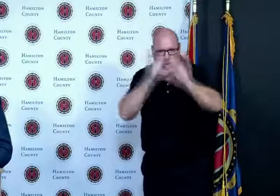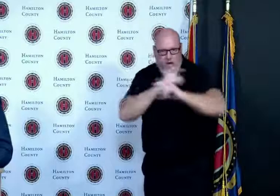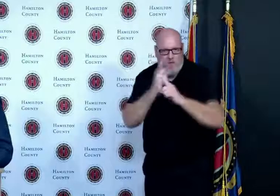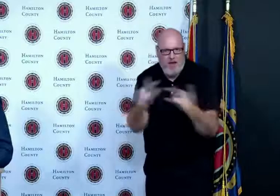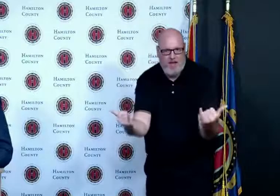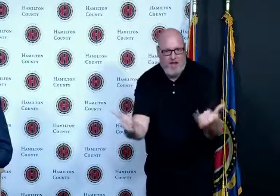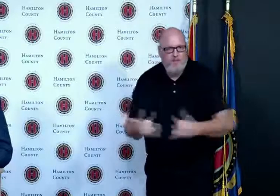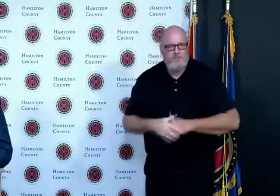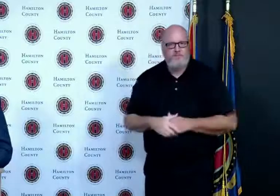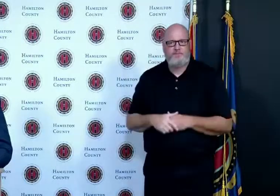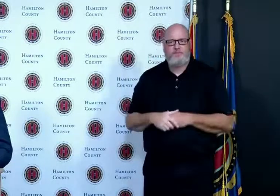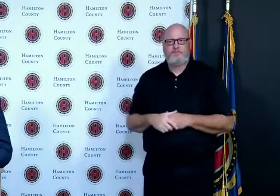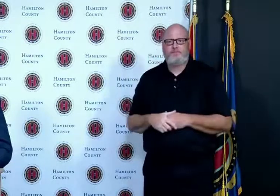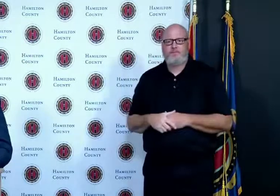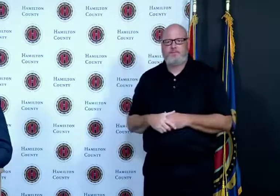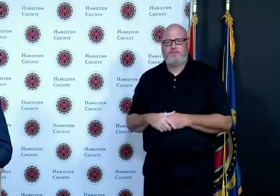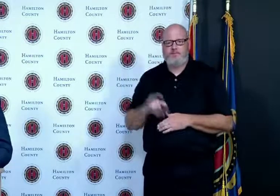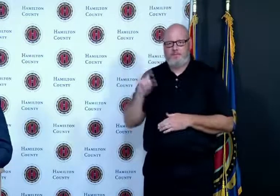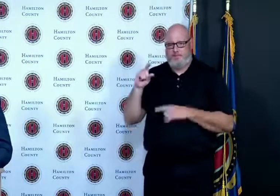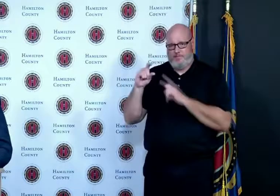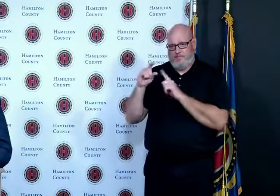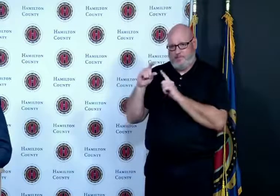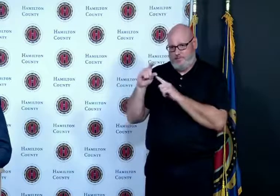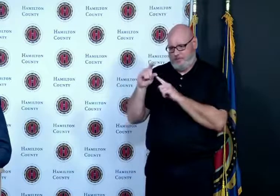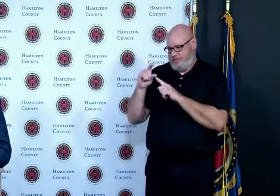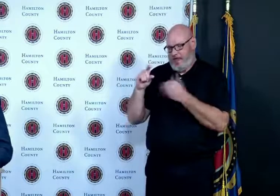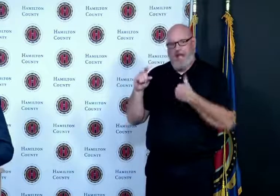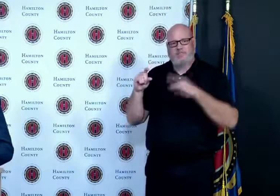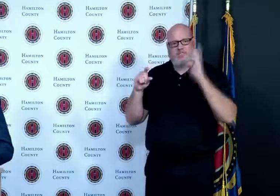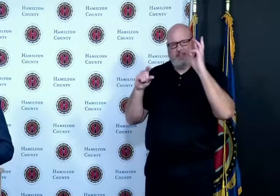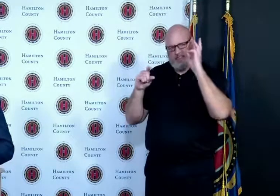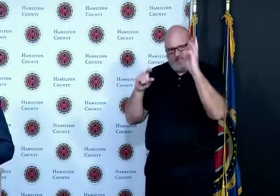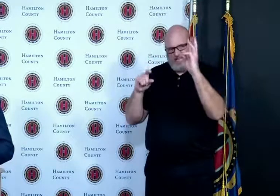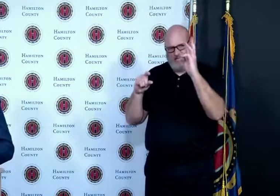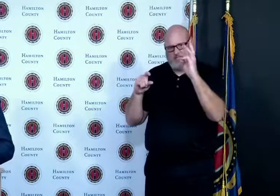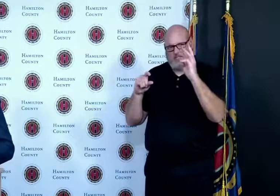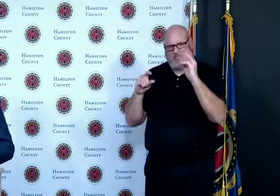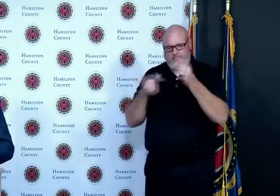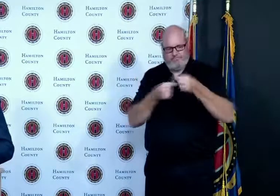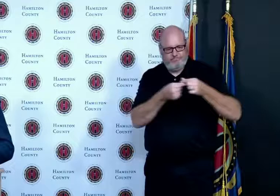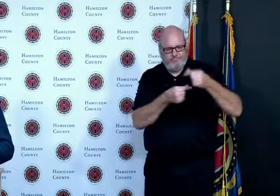that vial does not get opened until we have one arm to vaccinate so at the end of each clinic the